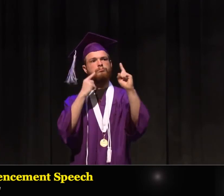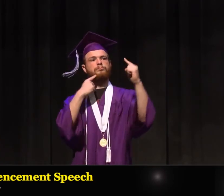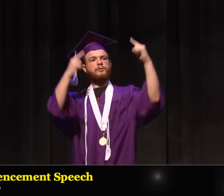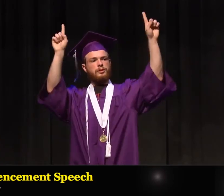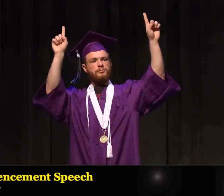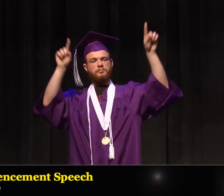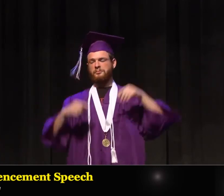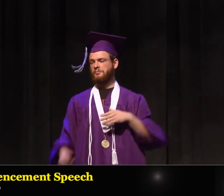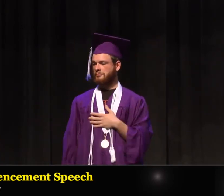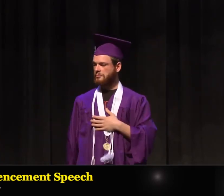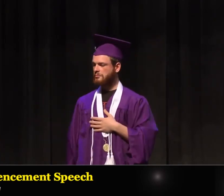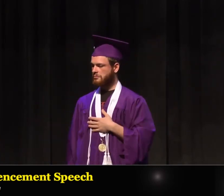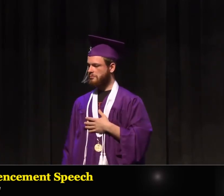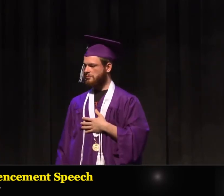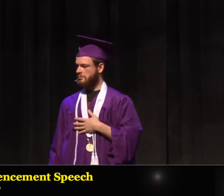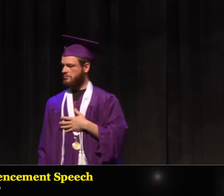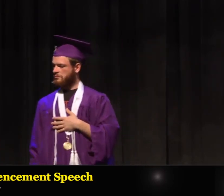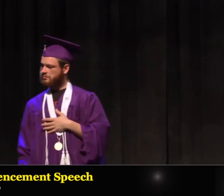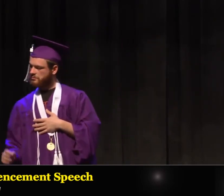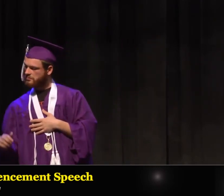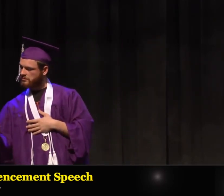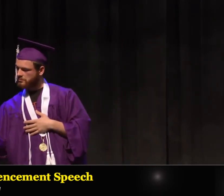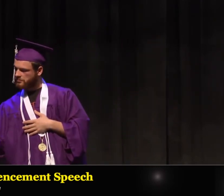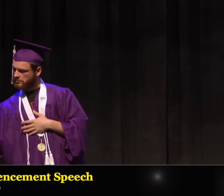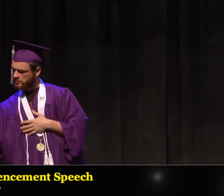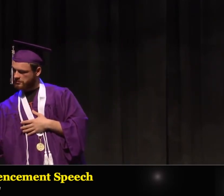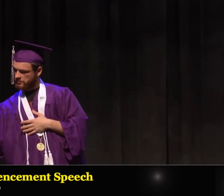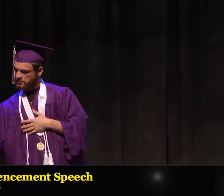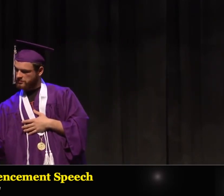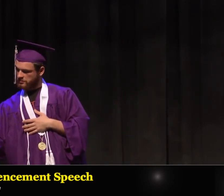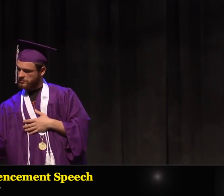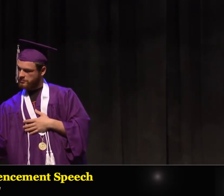I hope that you succeed whatever your path is.